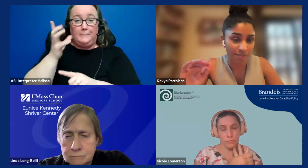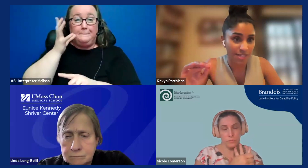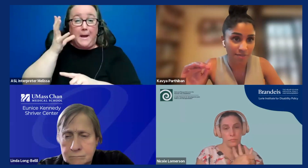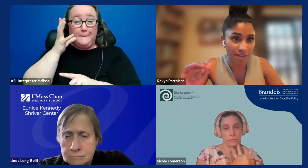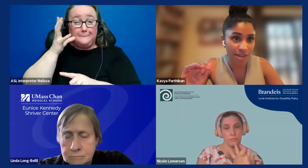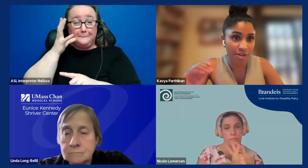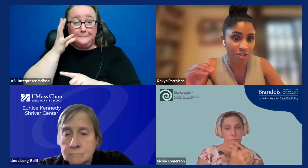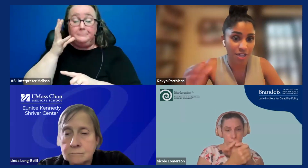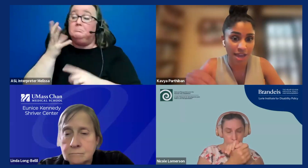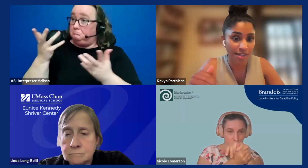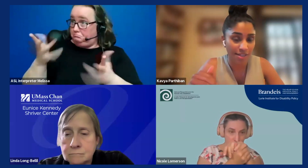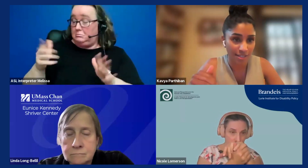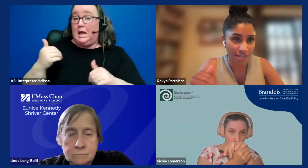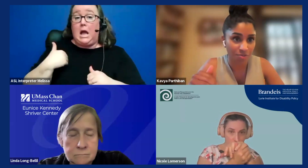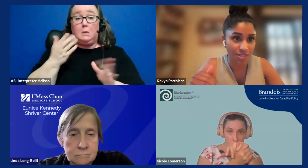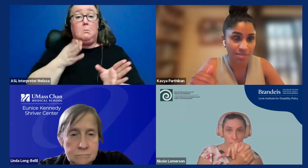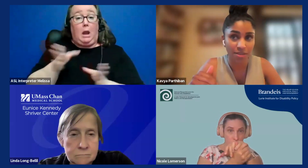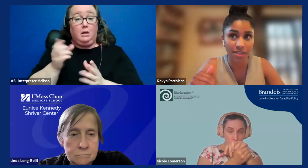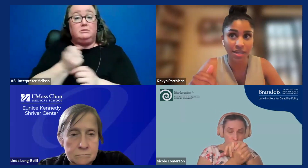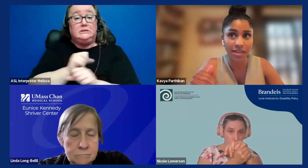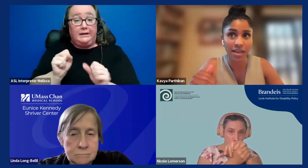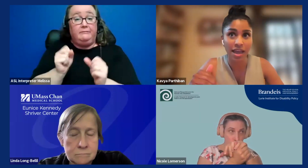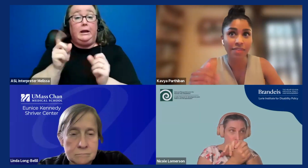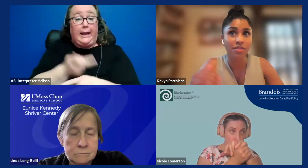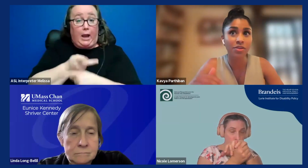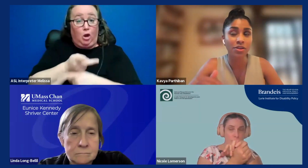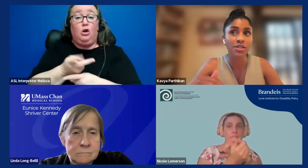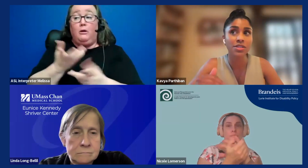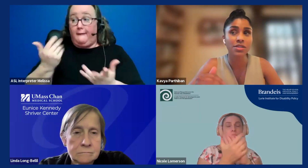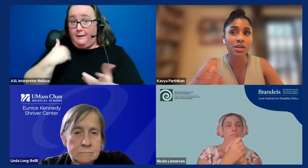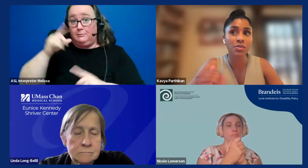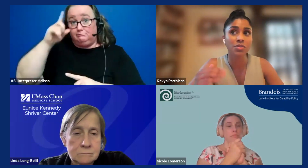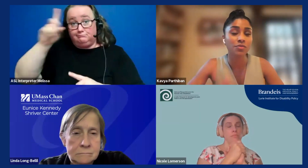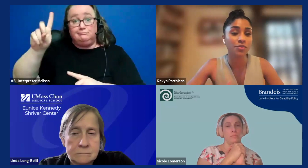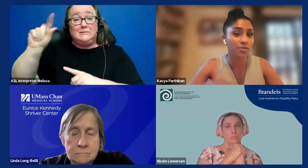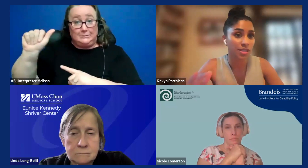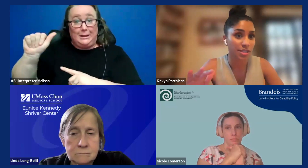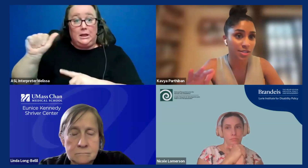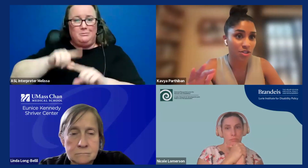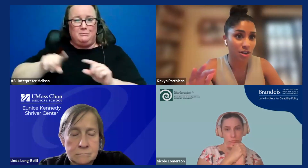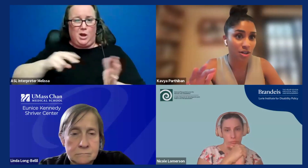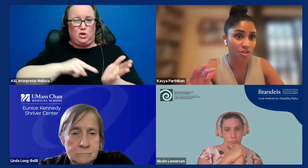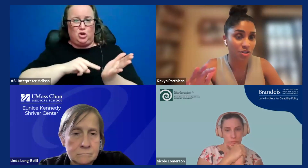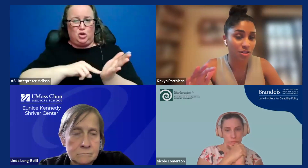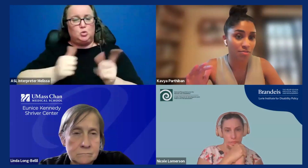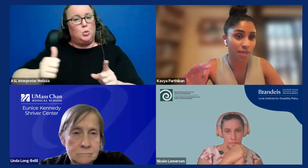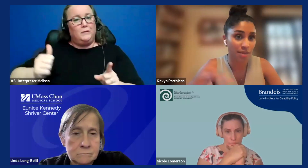she had an intellectual disability, and the nurse was refusing to discharge the baby with the mom after